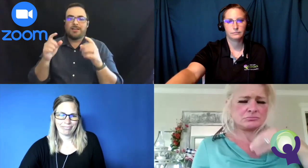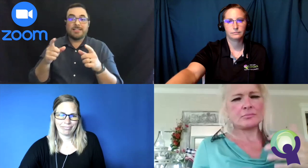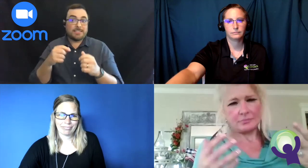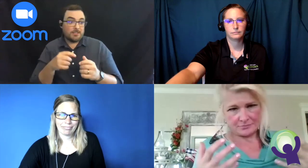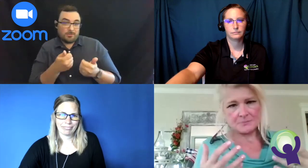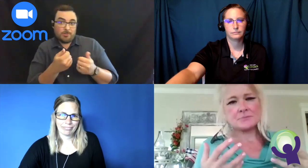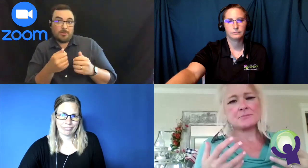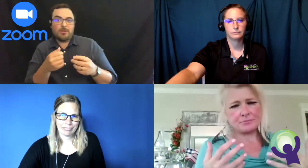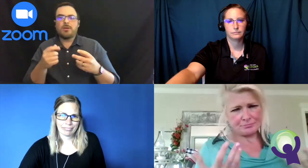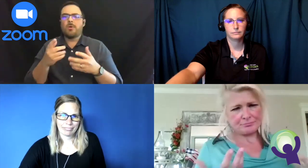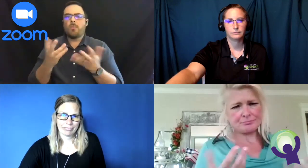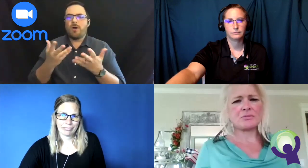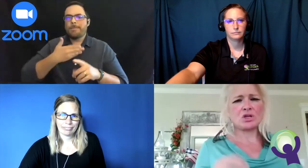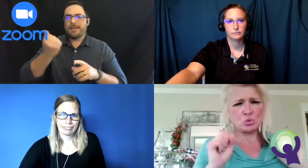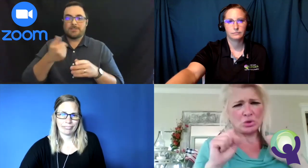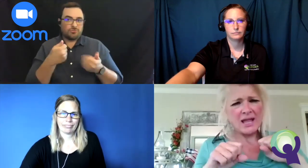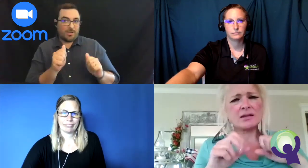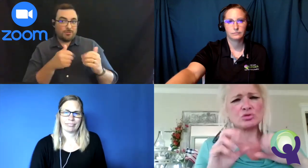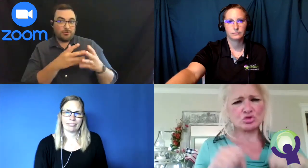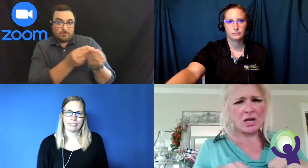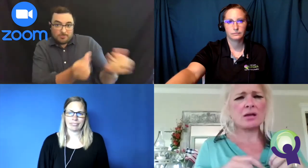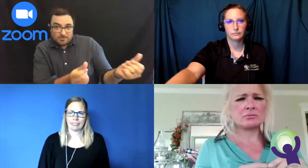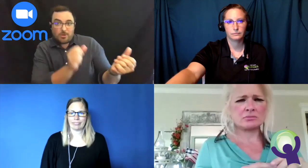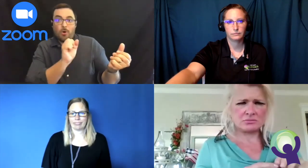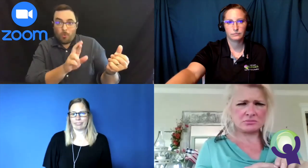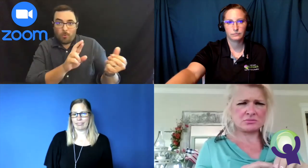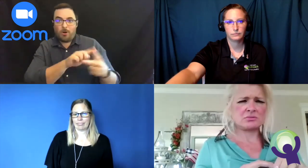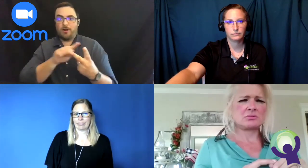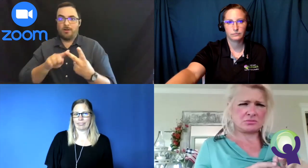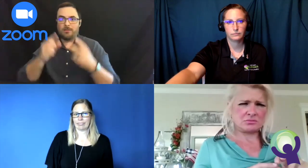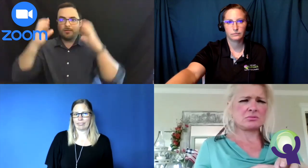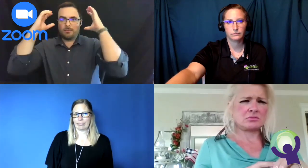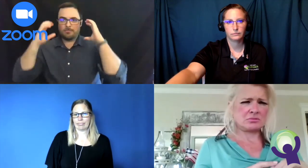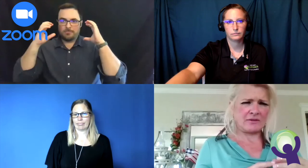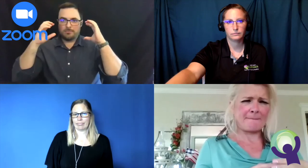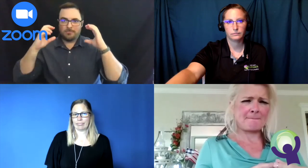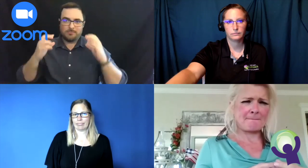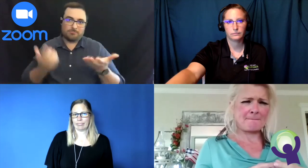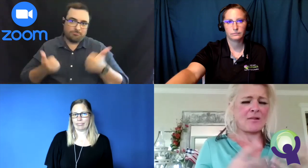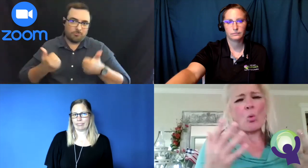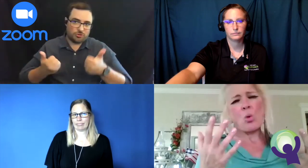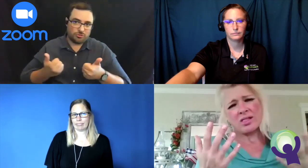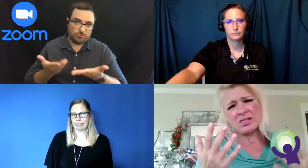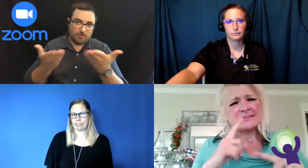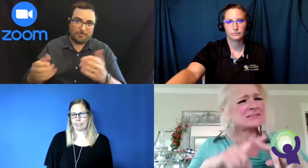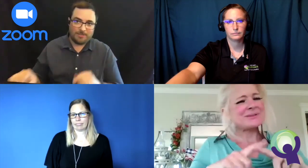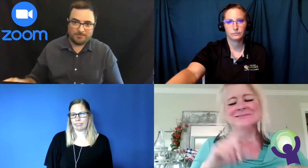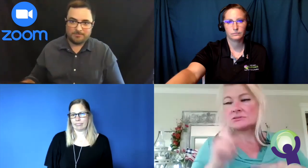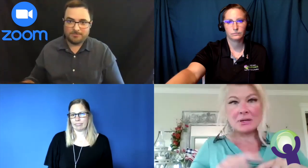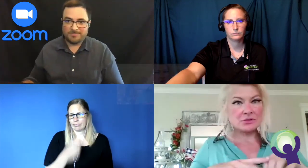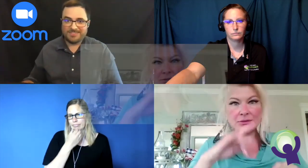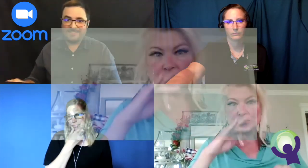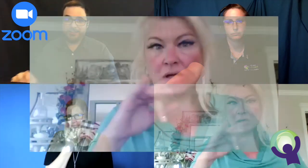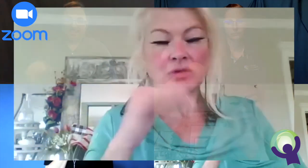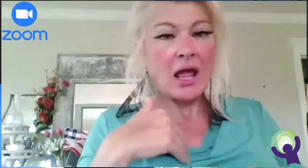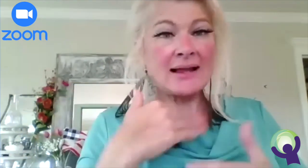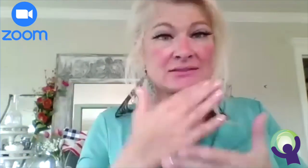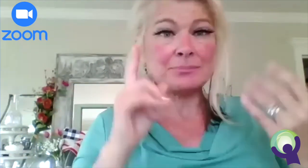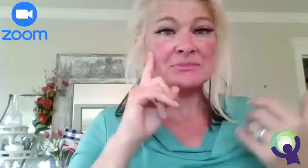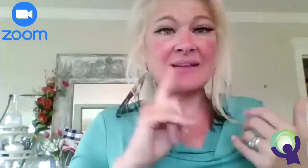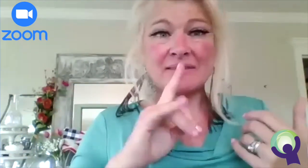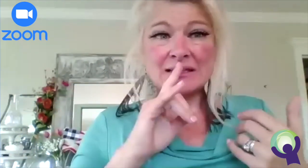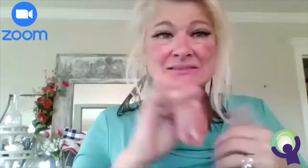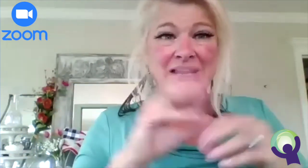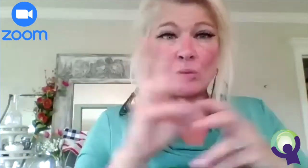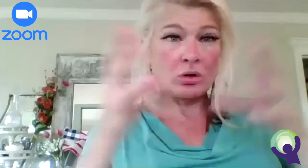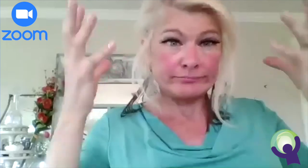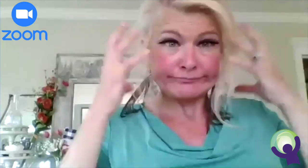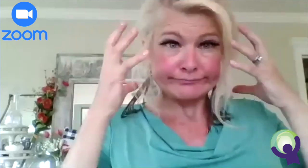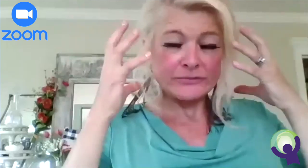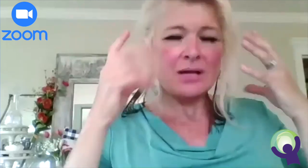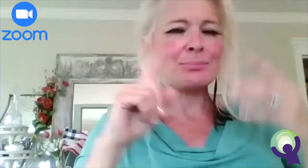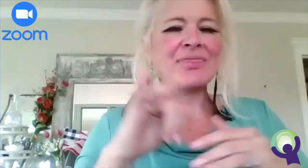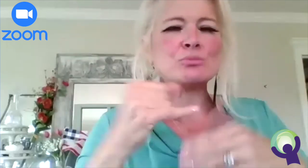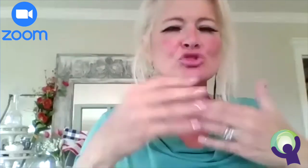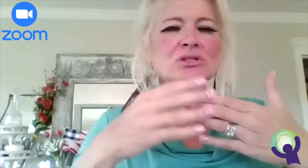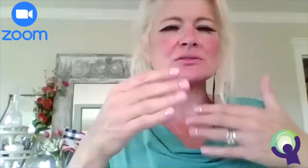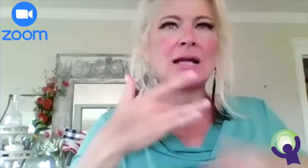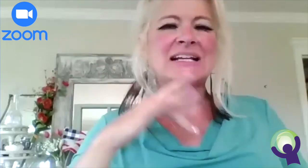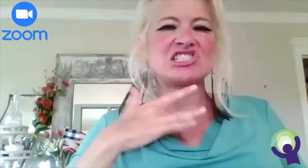Ronda: Oh yeah, that really depends on the kid.